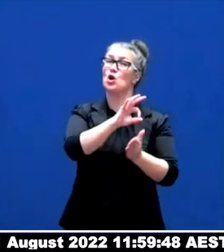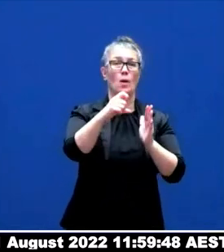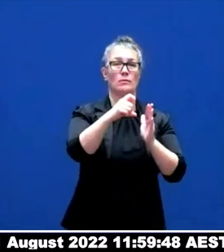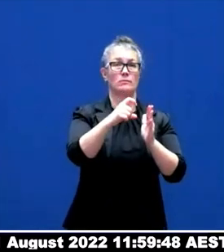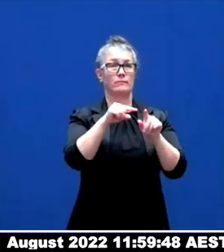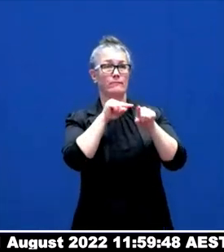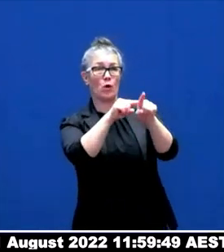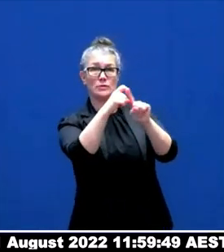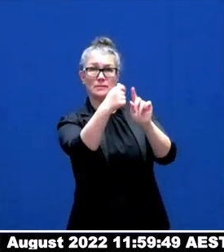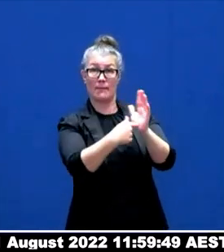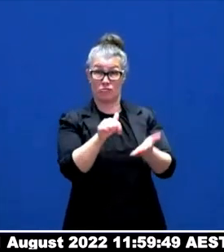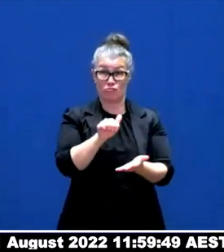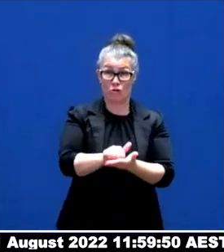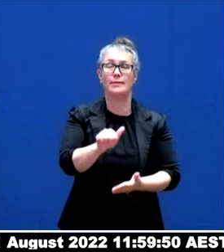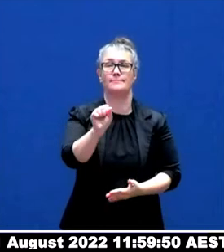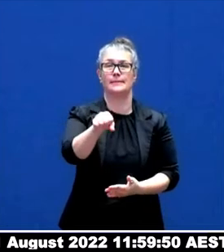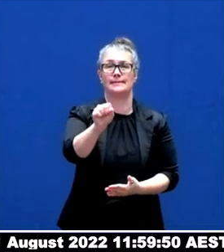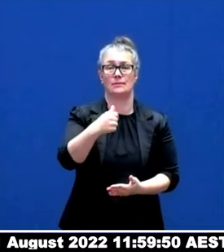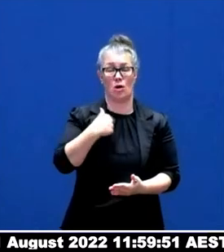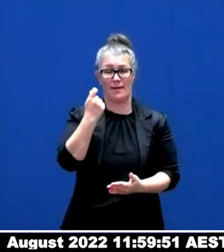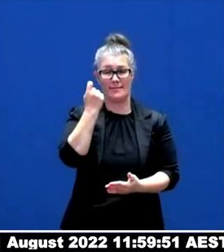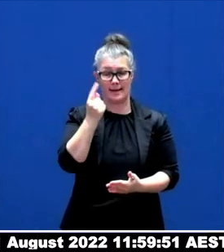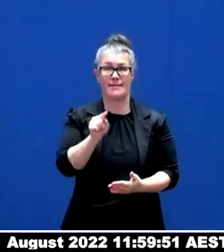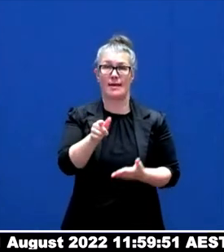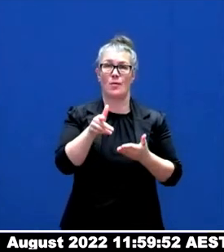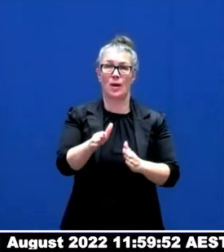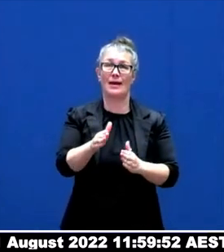That is my understanding where it's a minor modification.